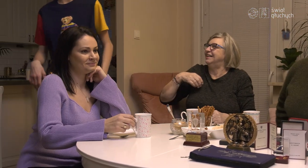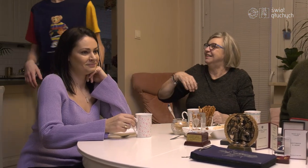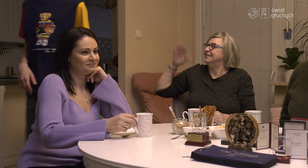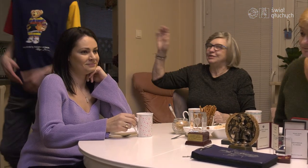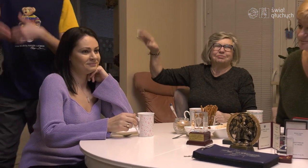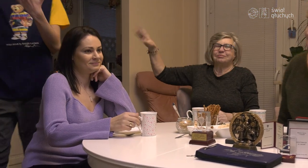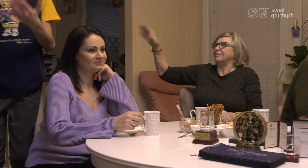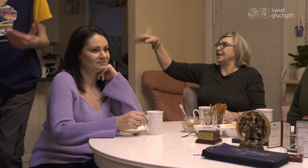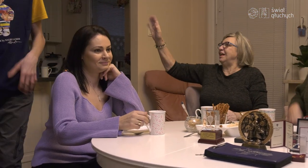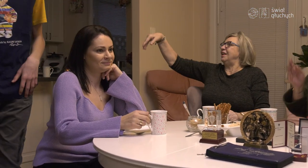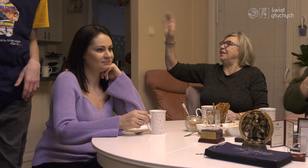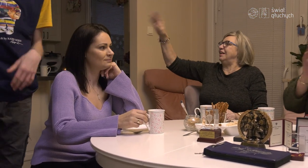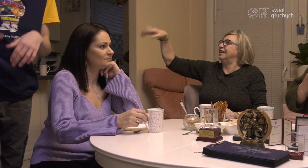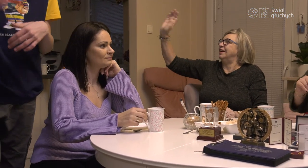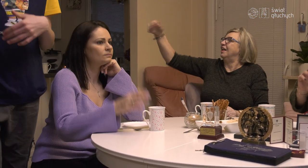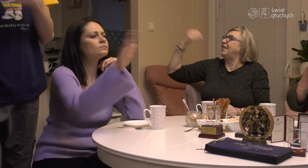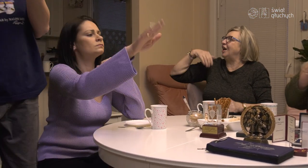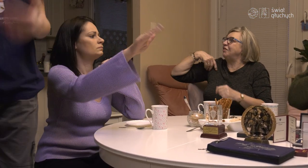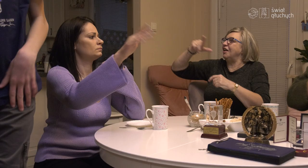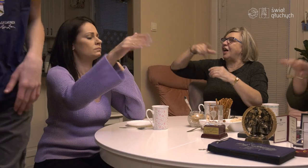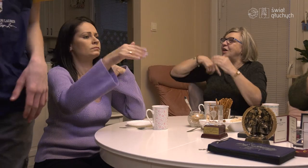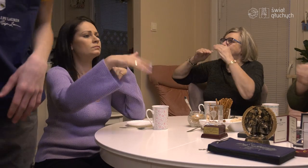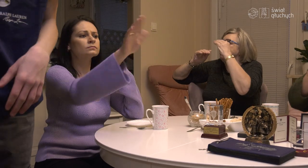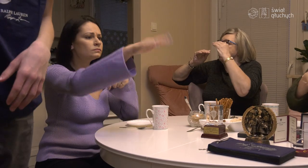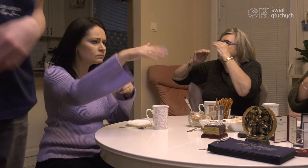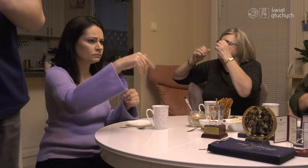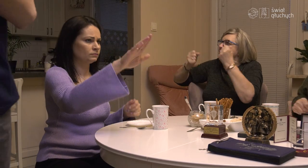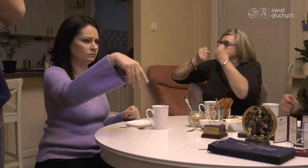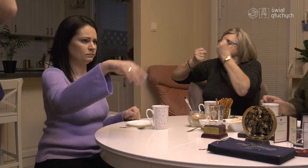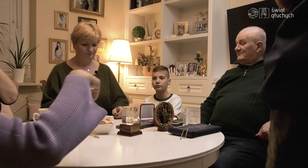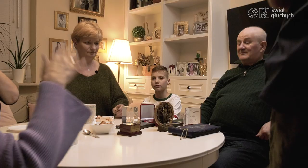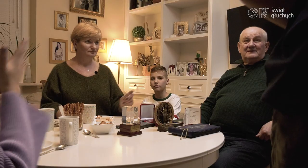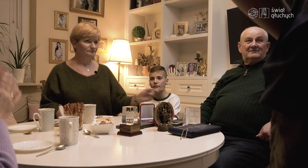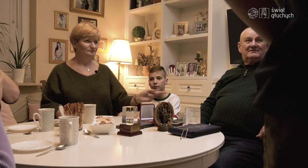[Grażyna]: You're already catching up with your dad's growth.